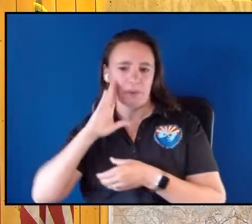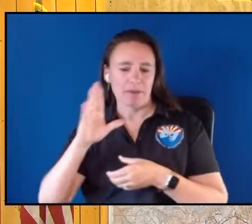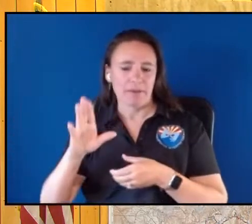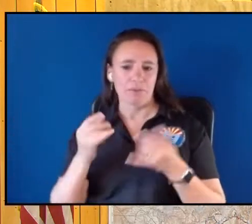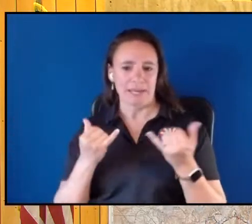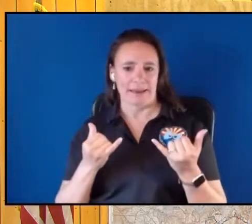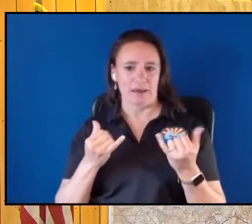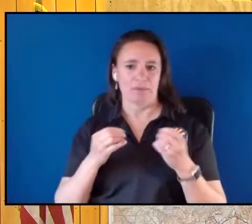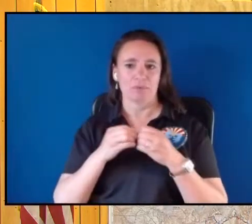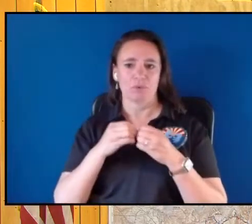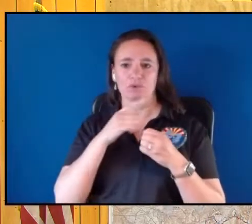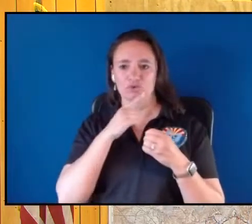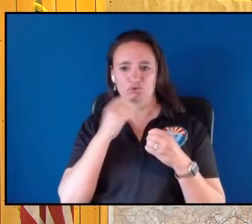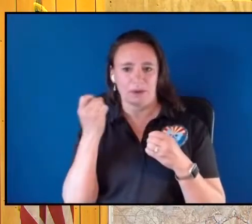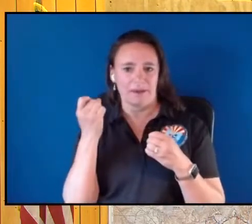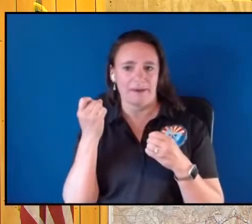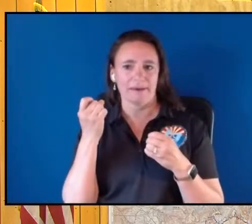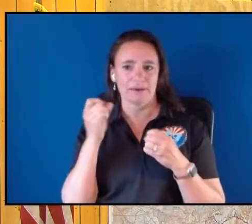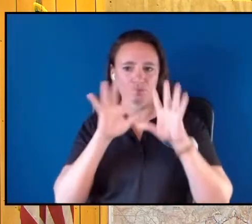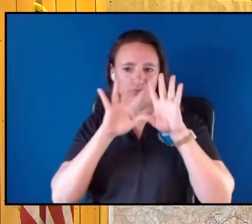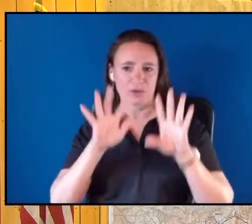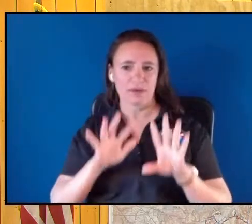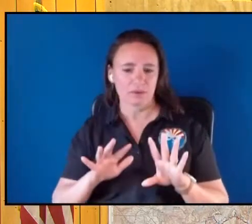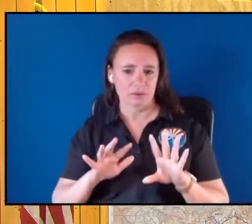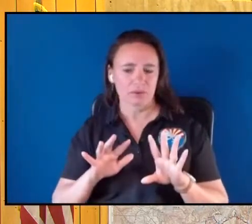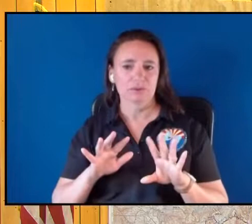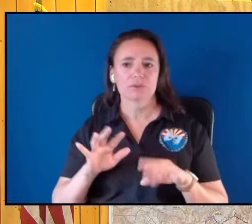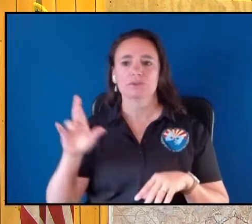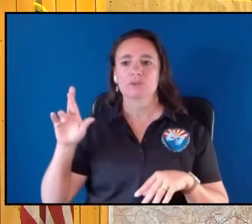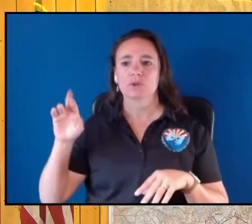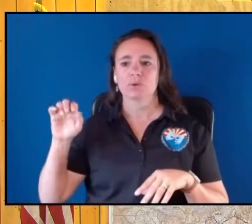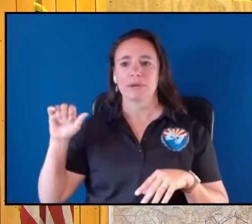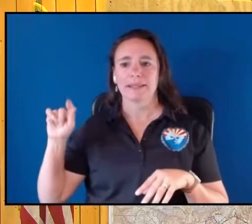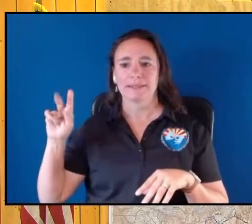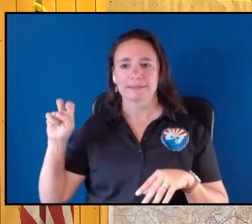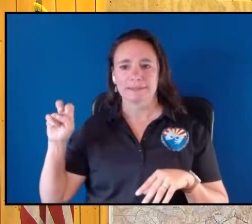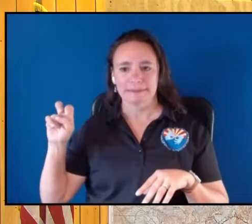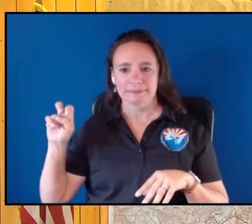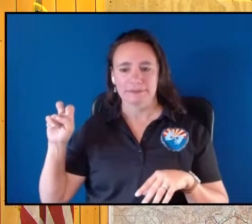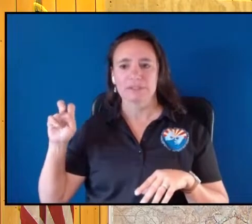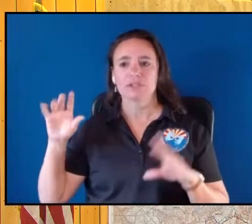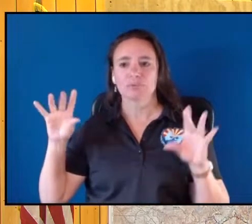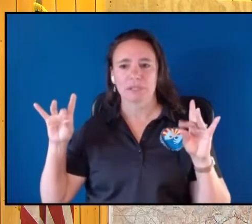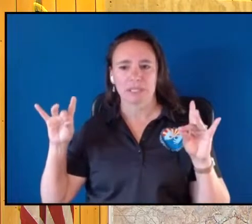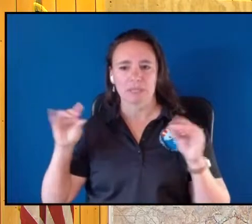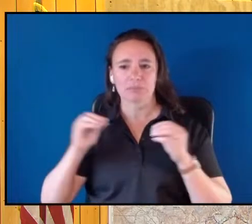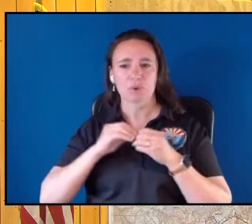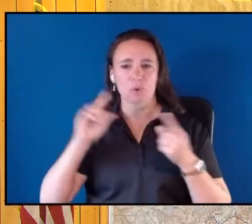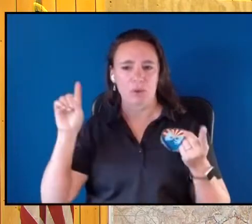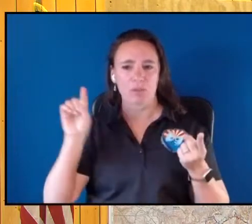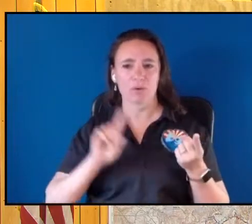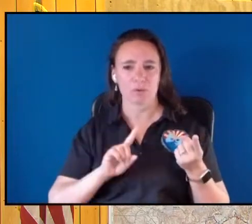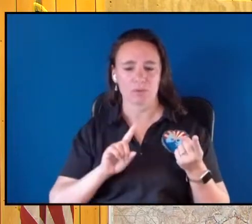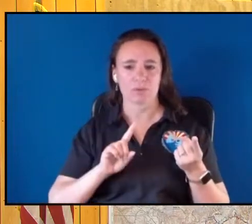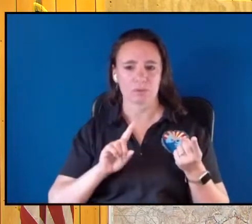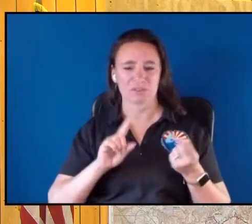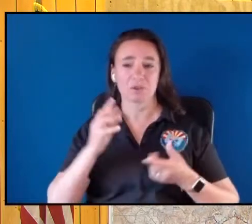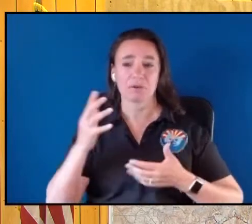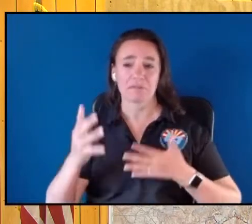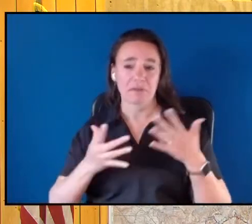have been lower and some of the fires picked up. But, the one good thing is that overall, especially on the edge